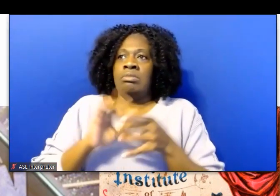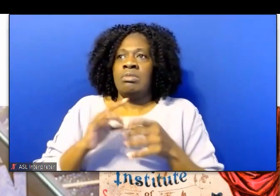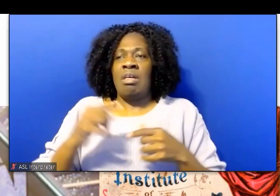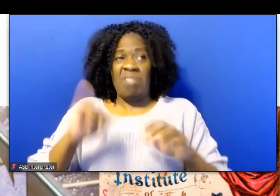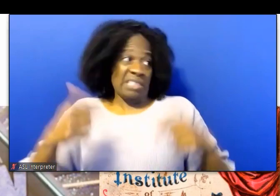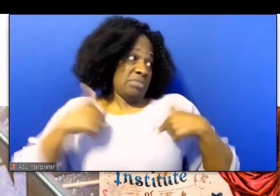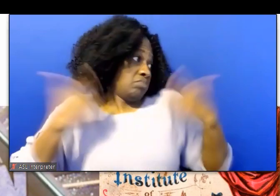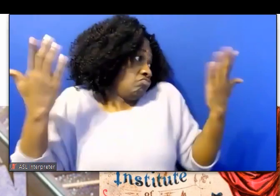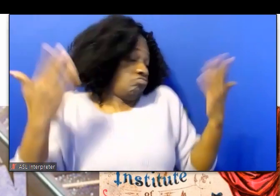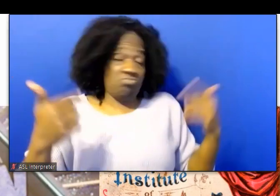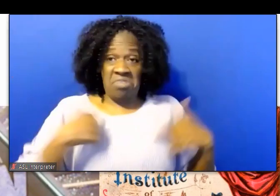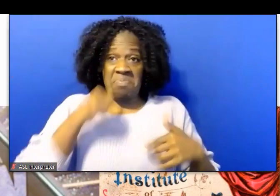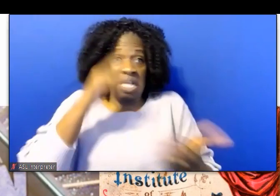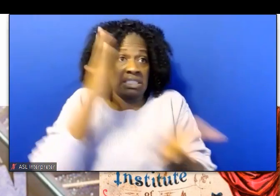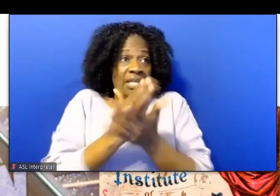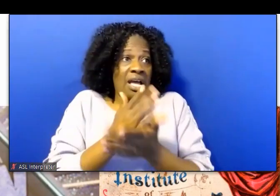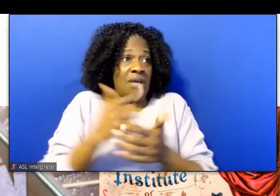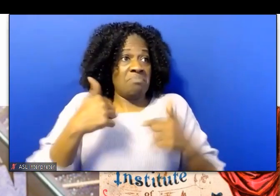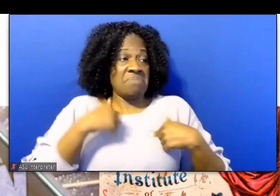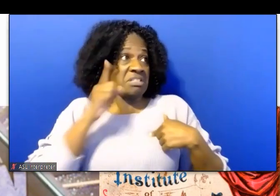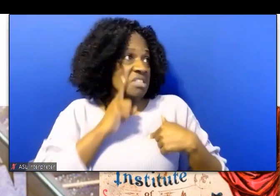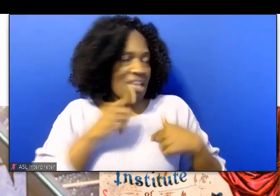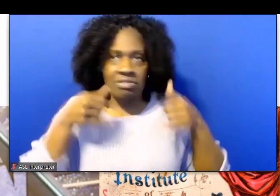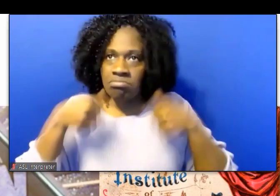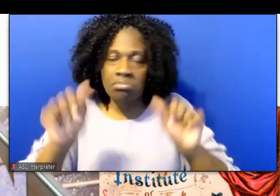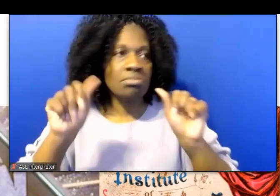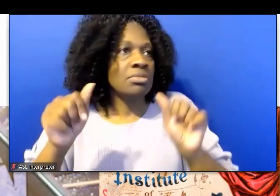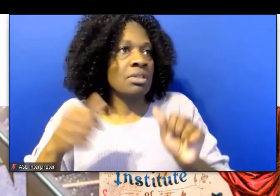I'm not gonna stop being deaf. I'm not gonna stop having autism